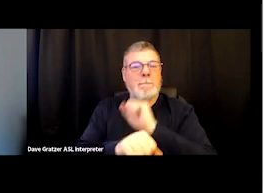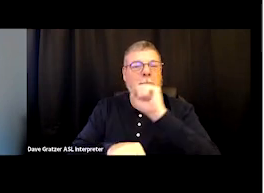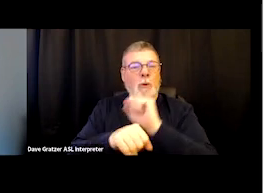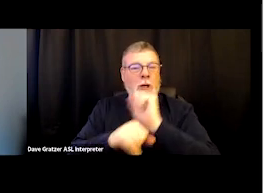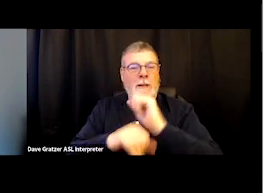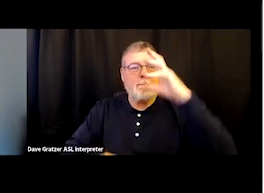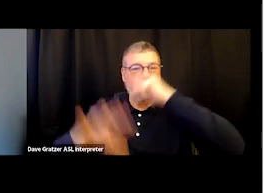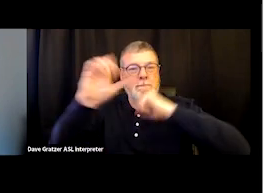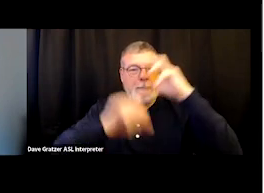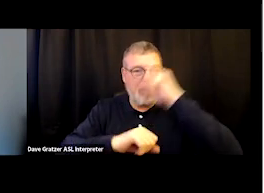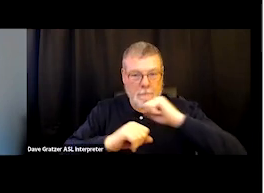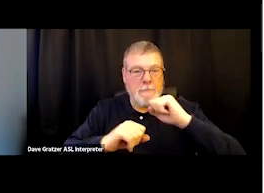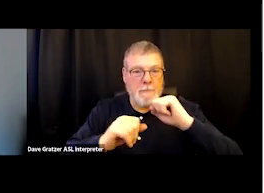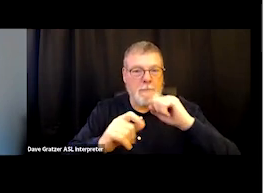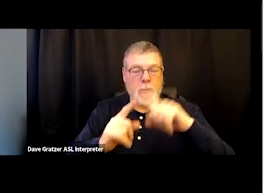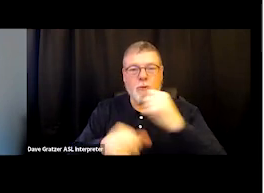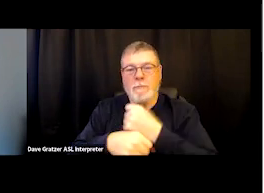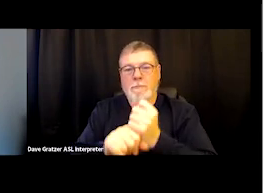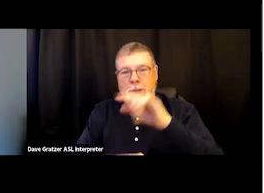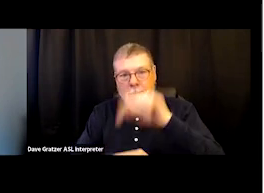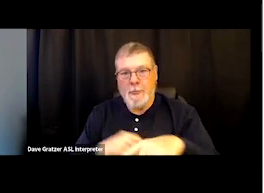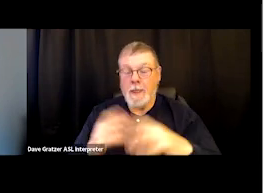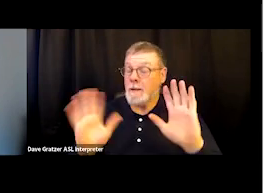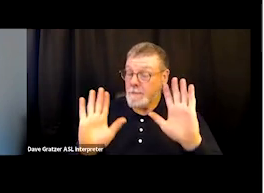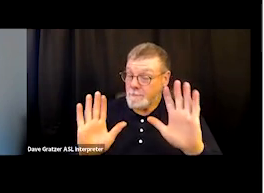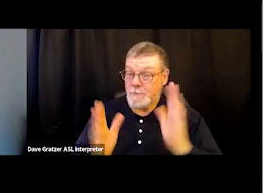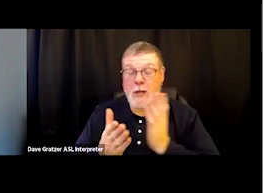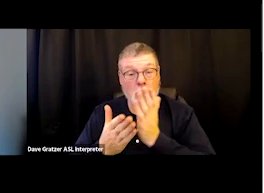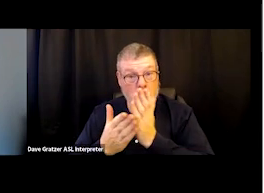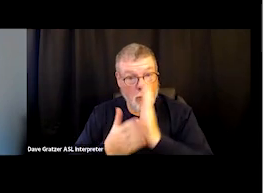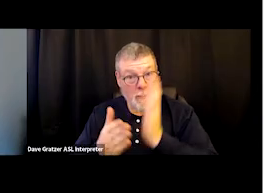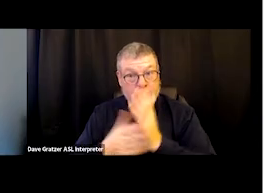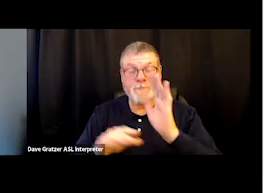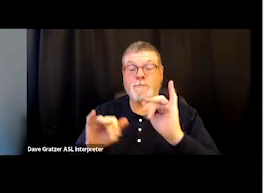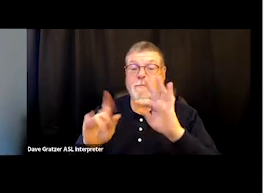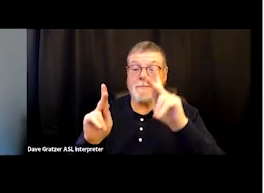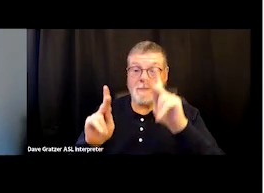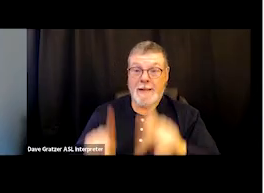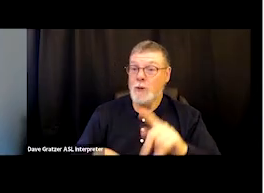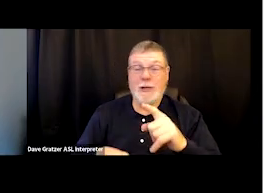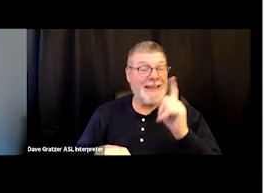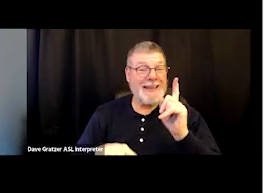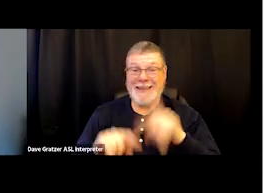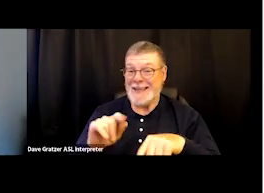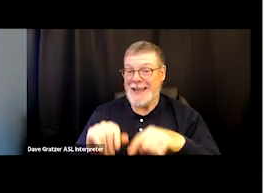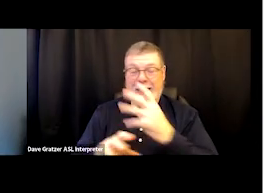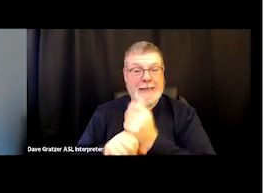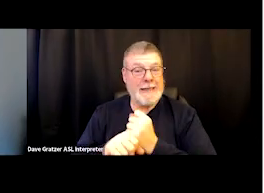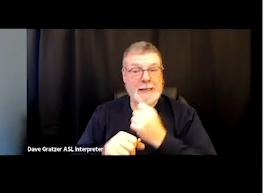in order to create one of these accounts. So it is okay if the applicant you're assisting can't create one of these accounts,